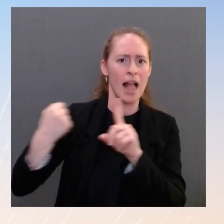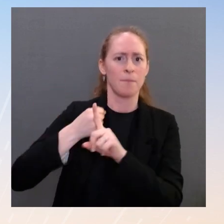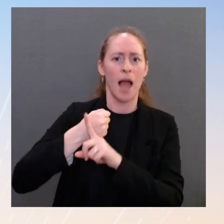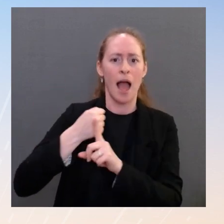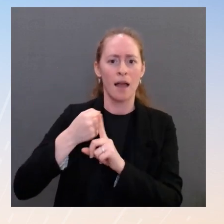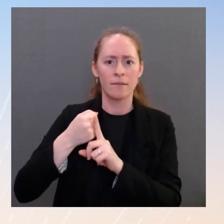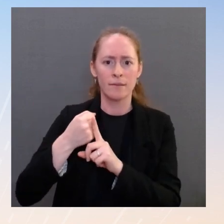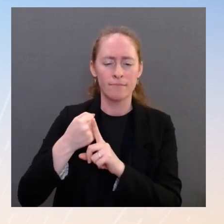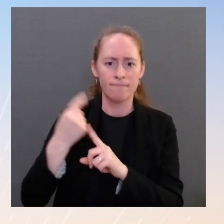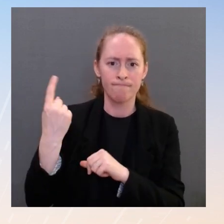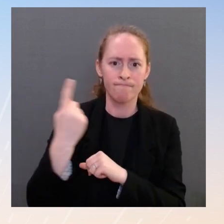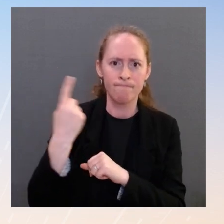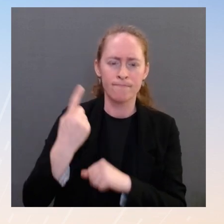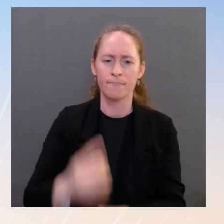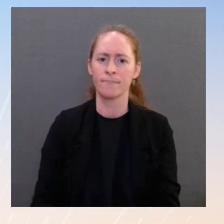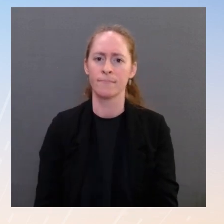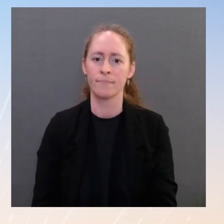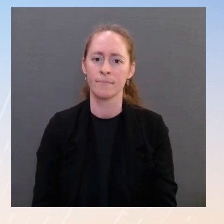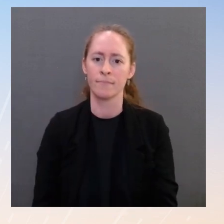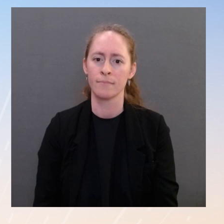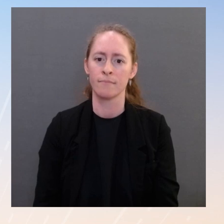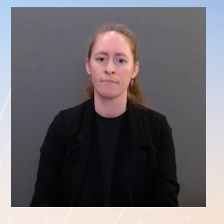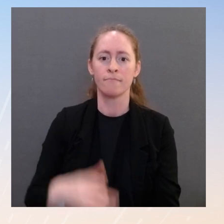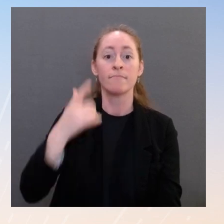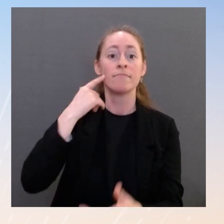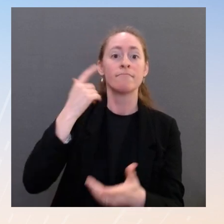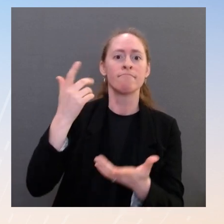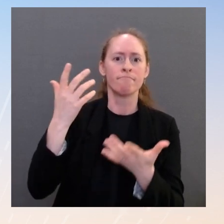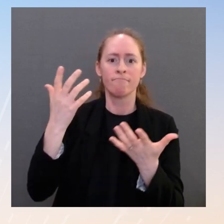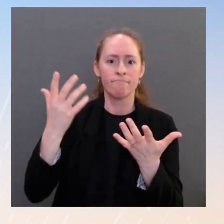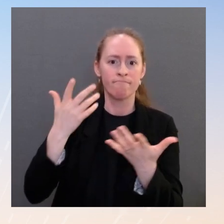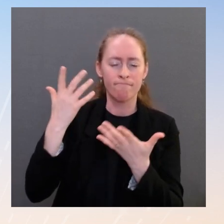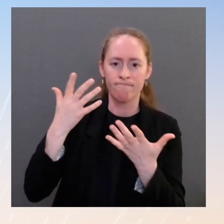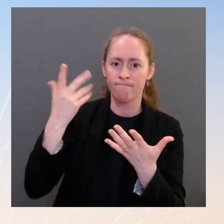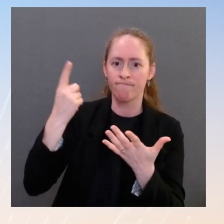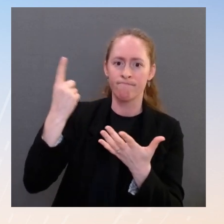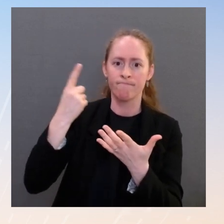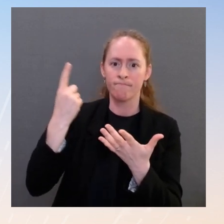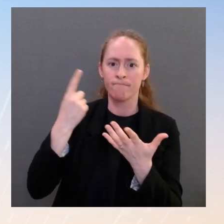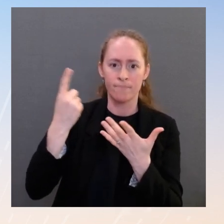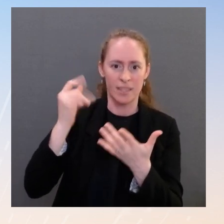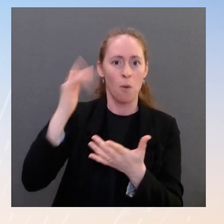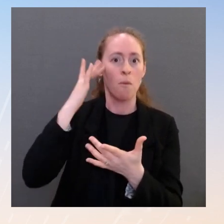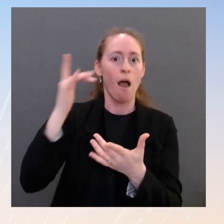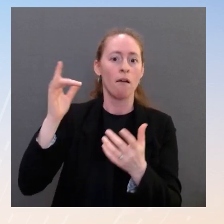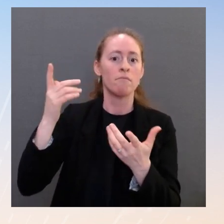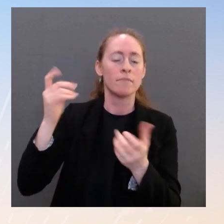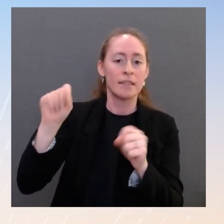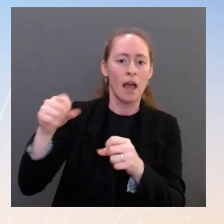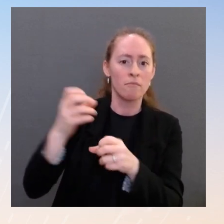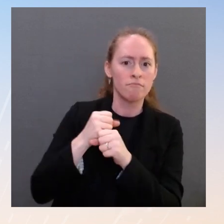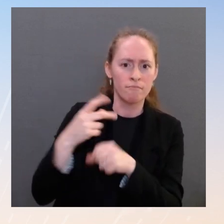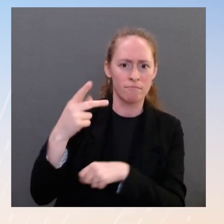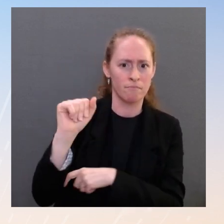did that have any impact on her getting Paxlovid? Ms. Psaki: Well, I think it's important to note Paxlovid is widely available across the country through people